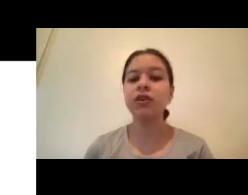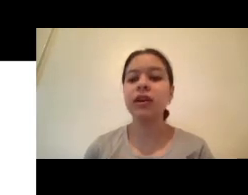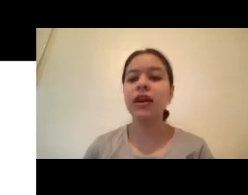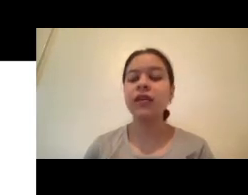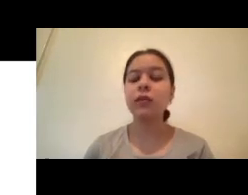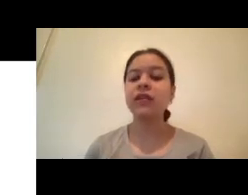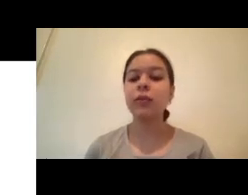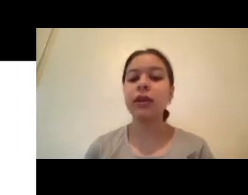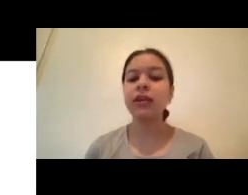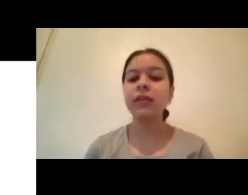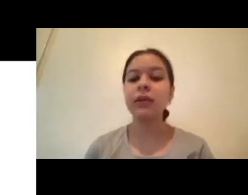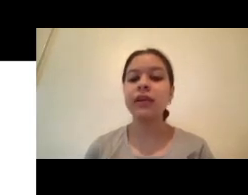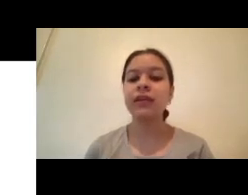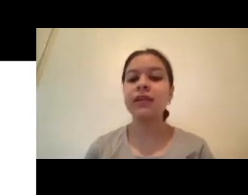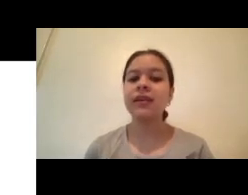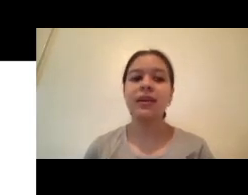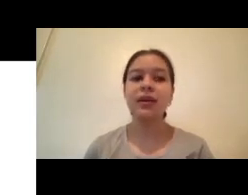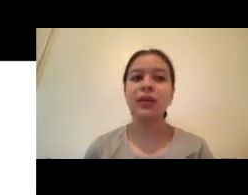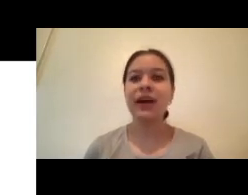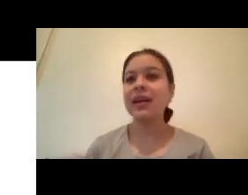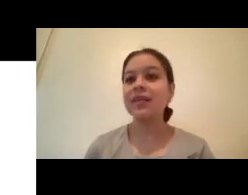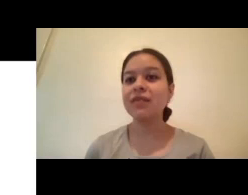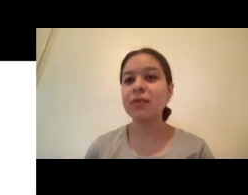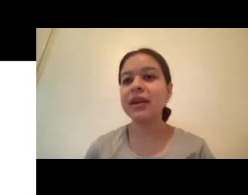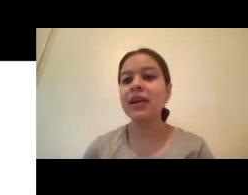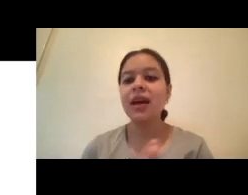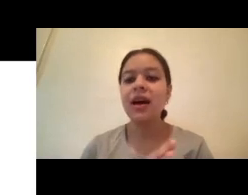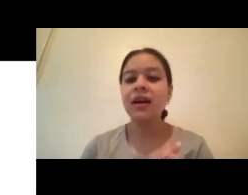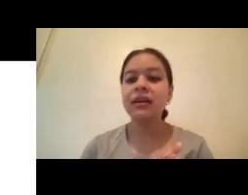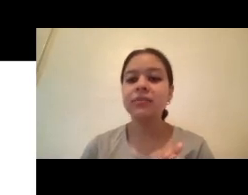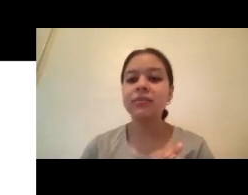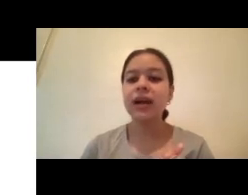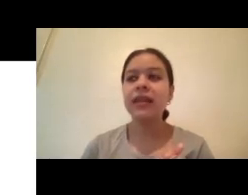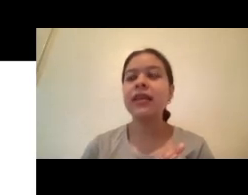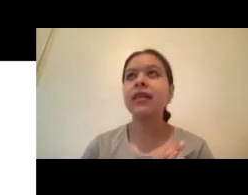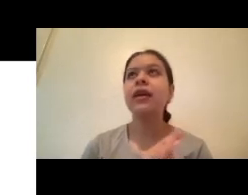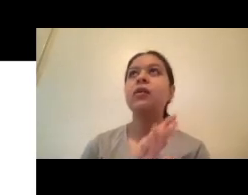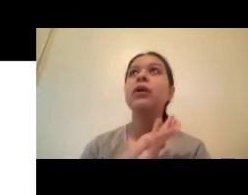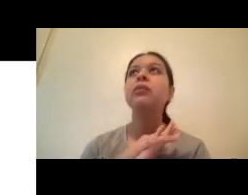to express their opinions because, you know, they're kind of has never been I think that when